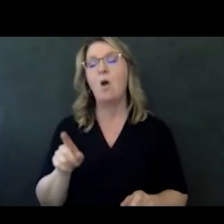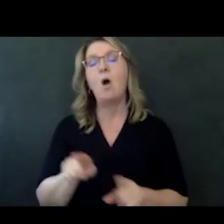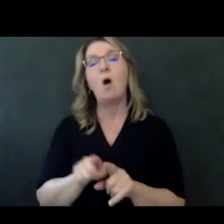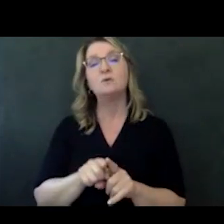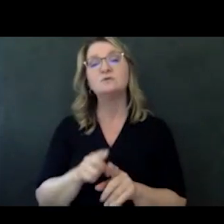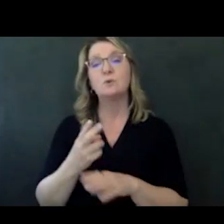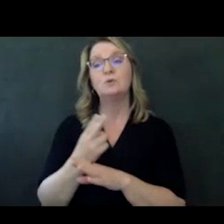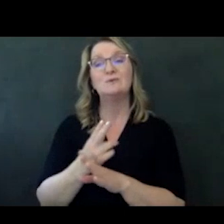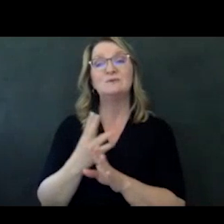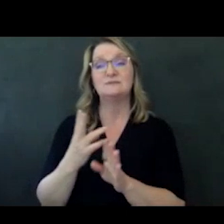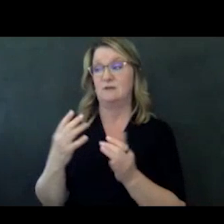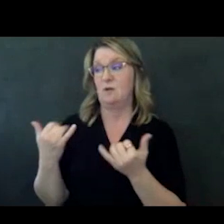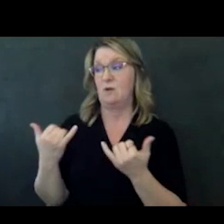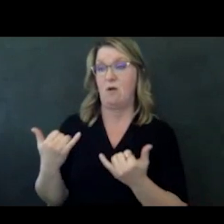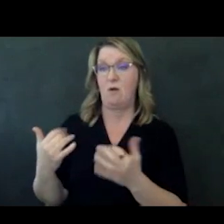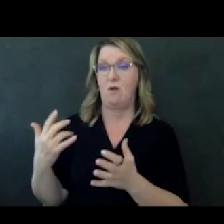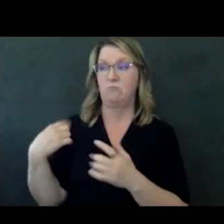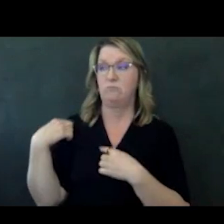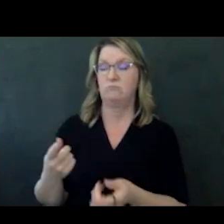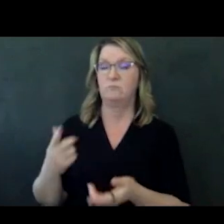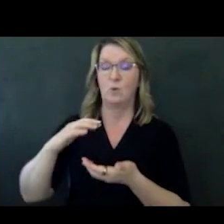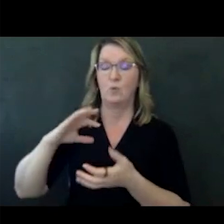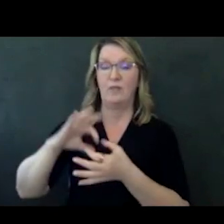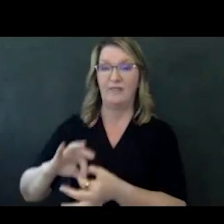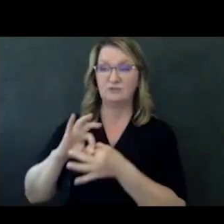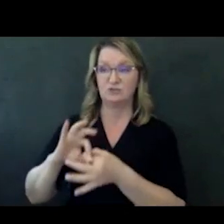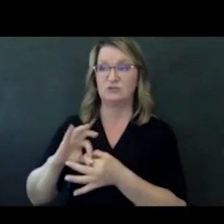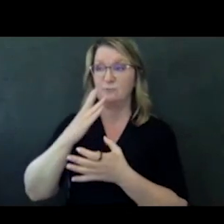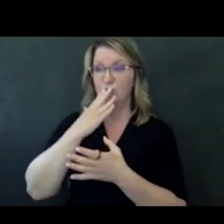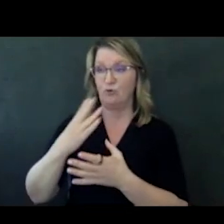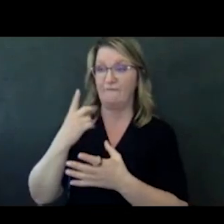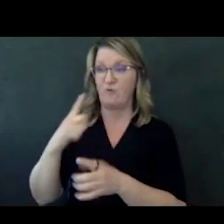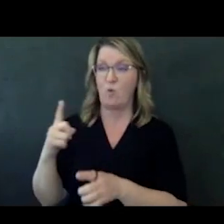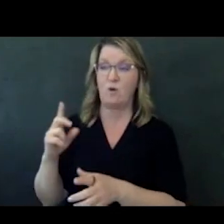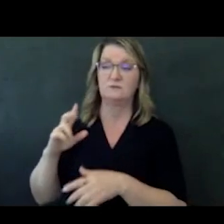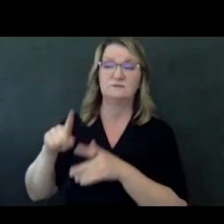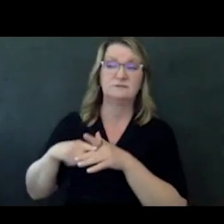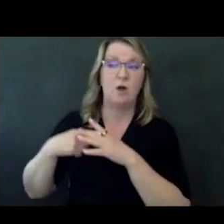existing relationships as a great tactic to get our foot in the door. Our nonprofit partners have